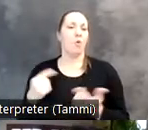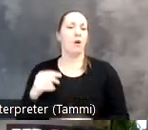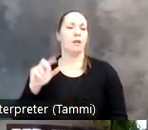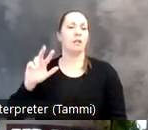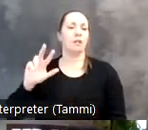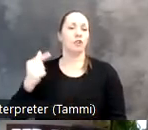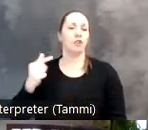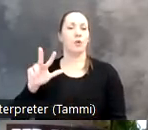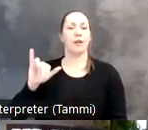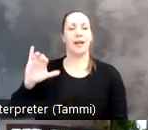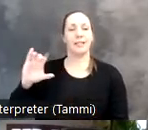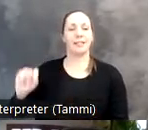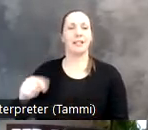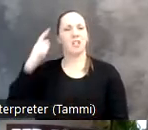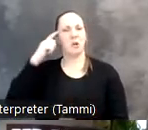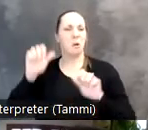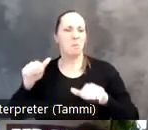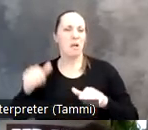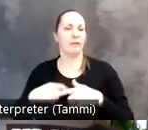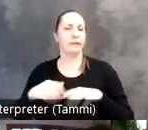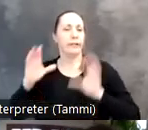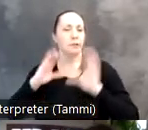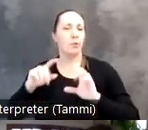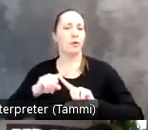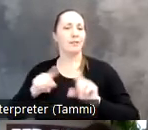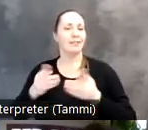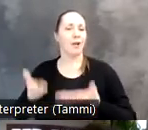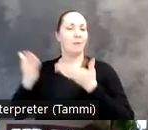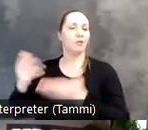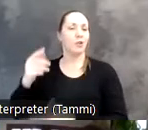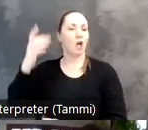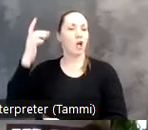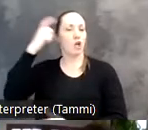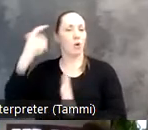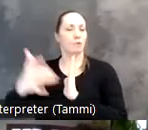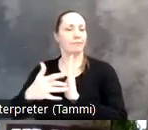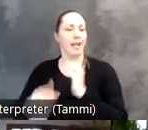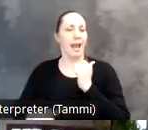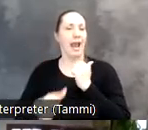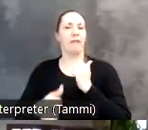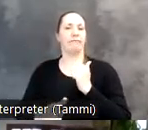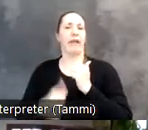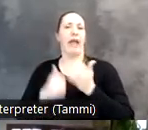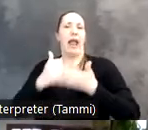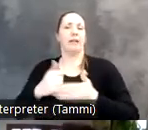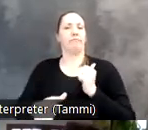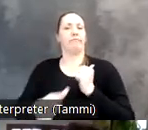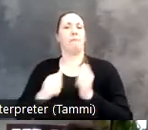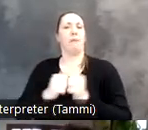Patrick foundation founded of the project at the start, NeuroAbilities explores the contribution of neural technology aided by AI